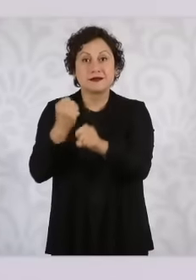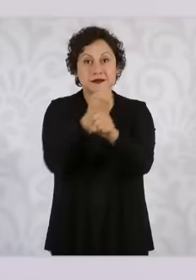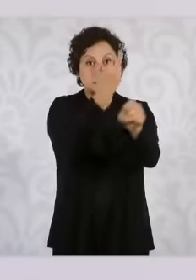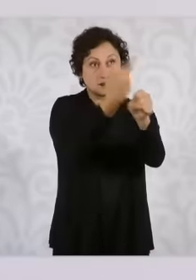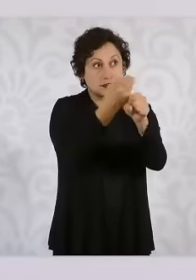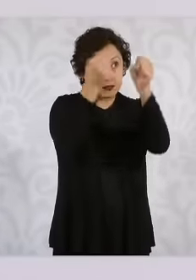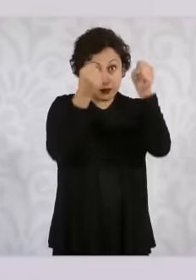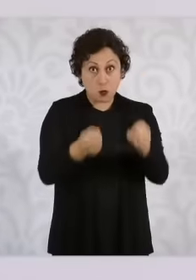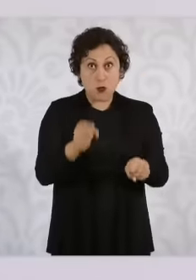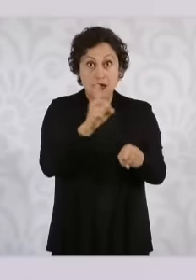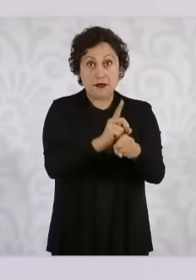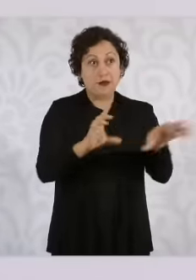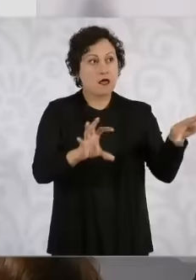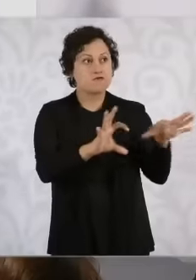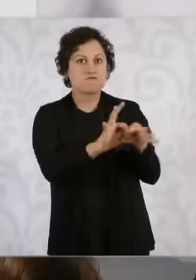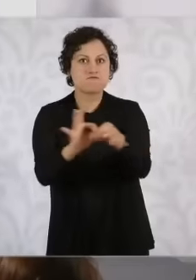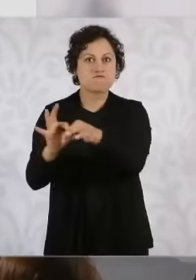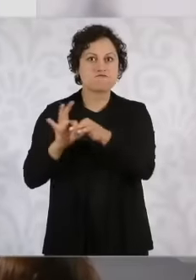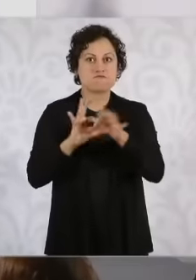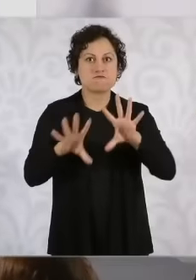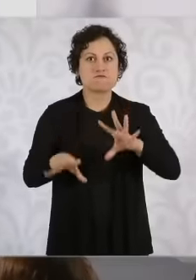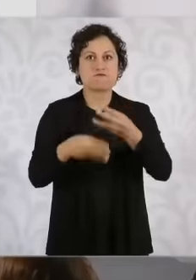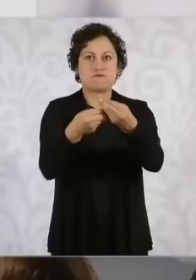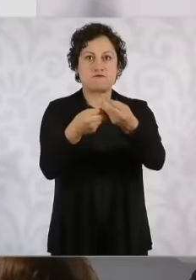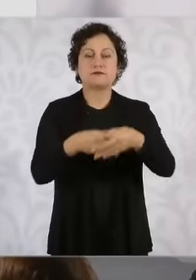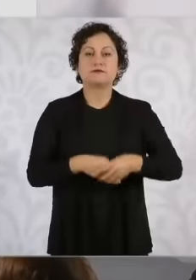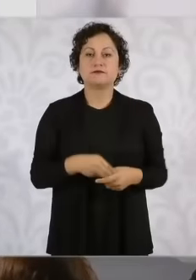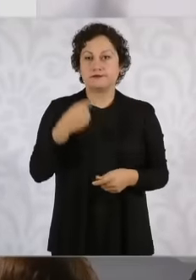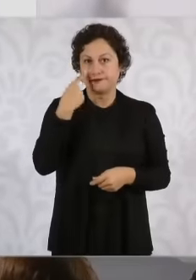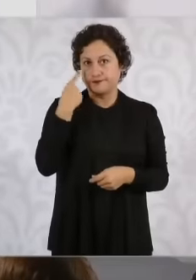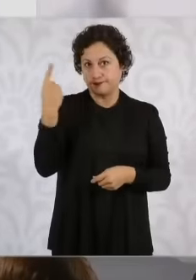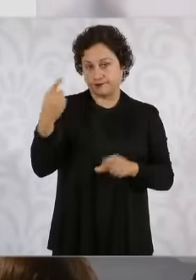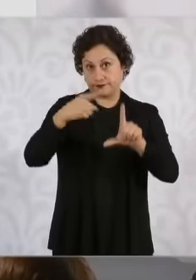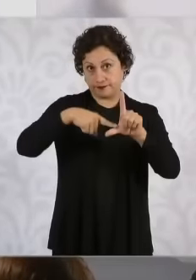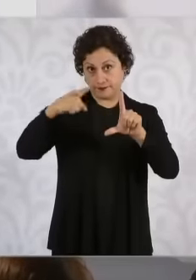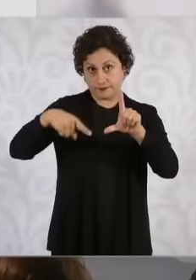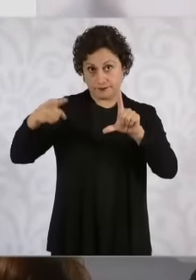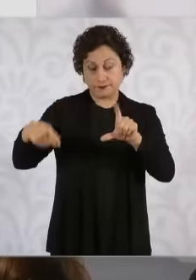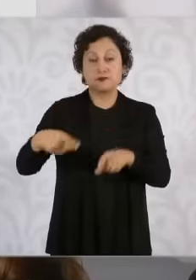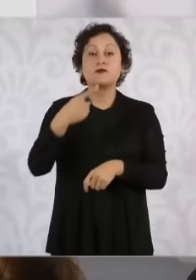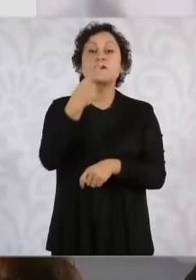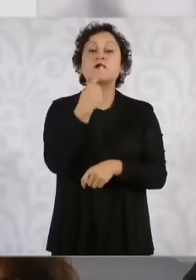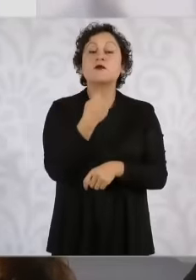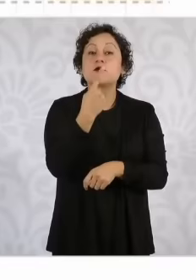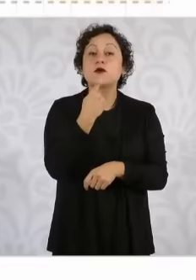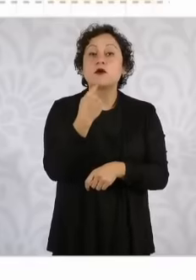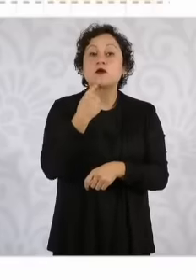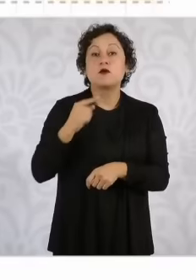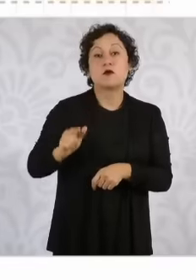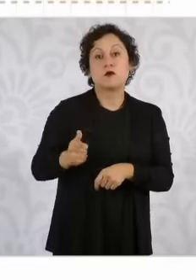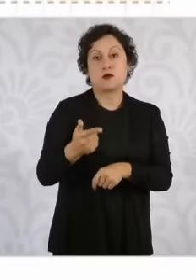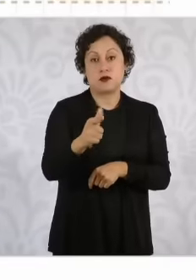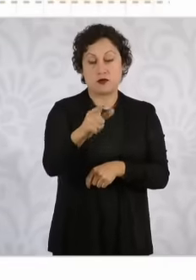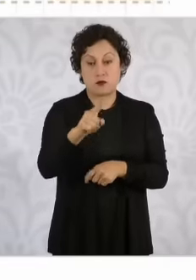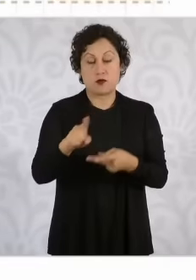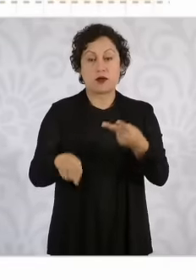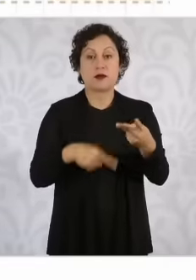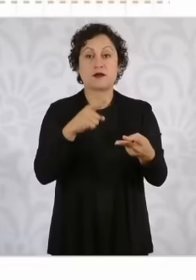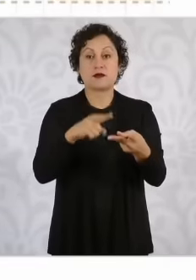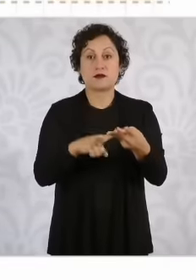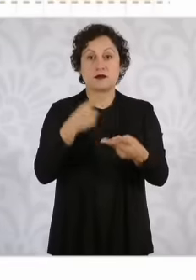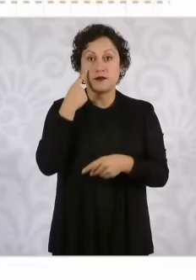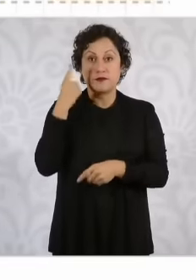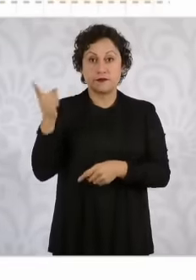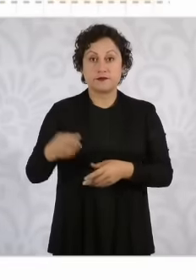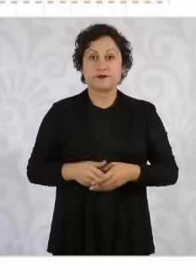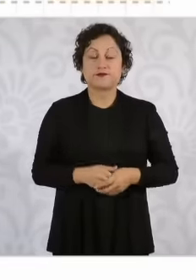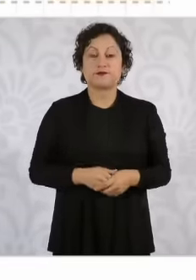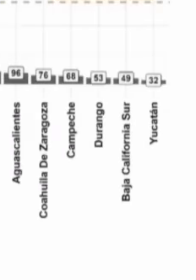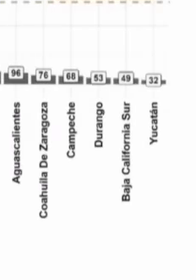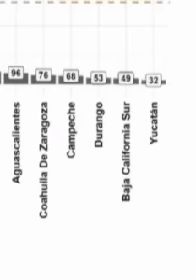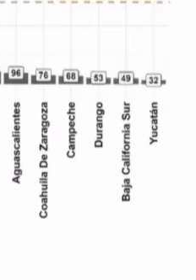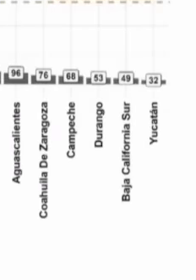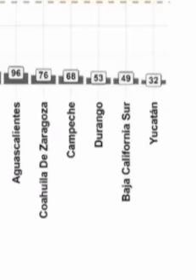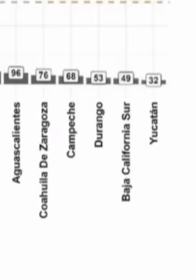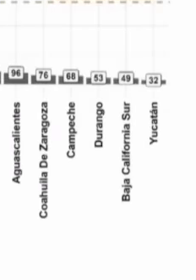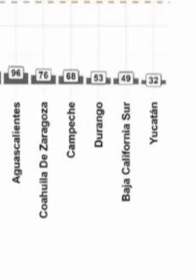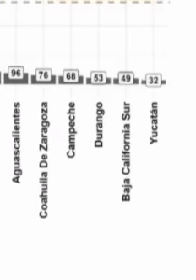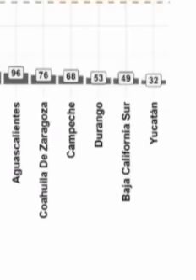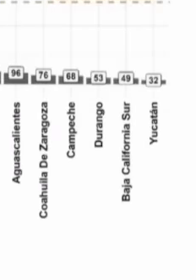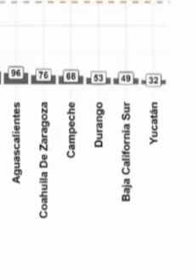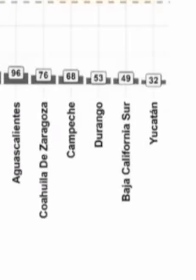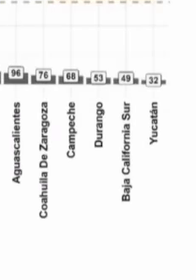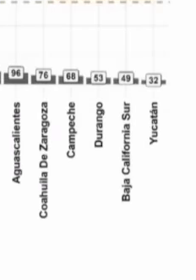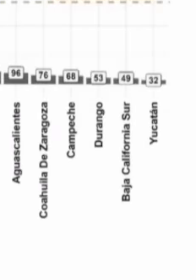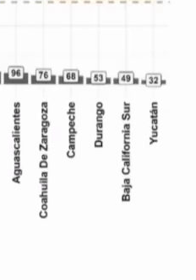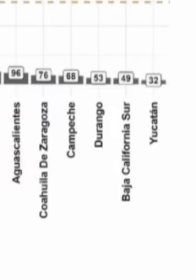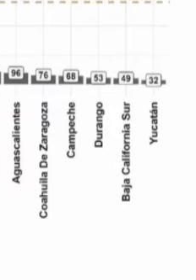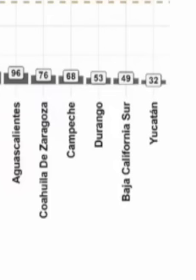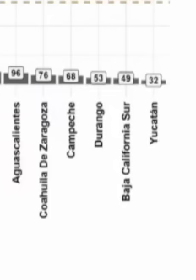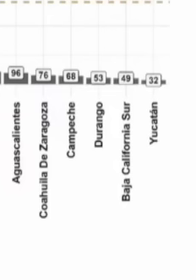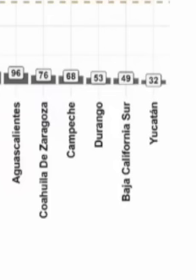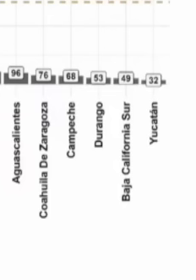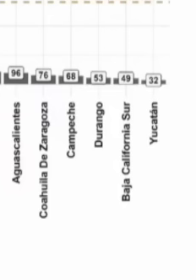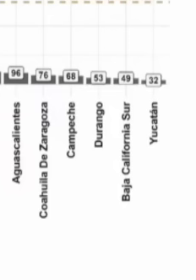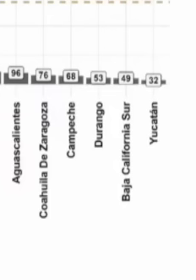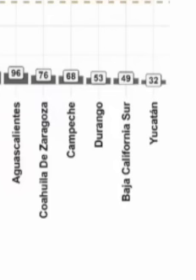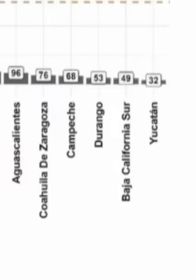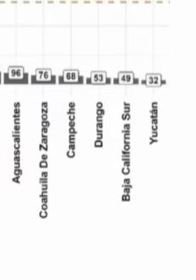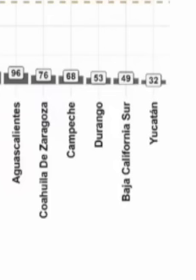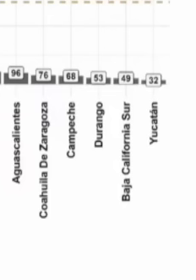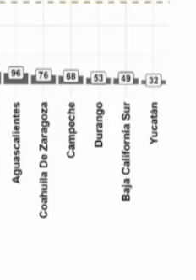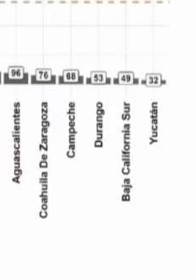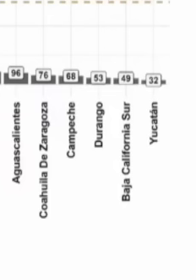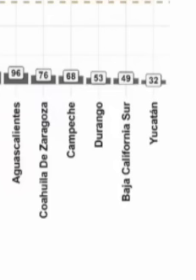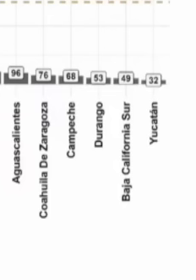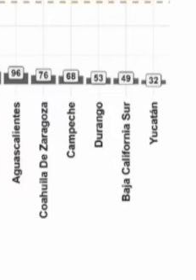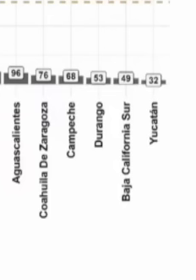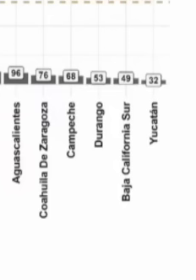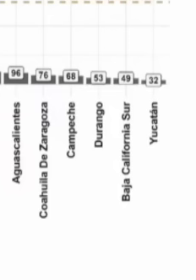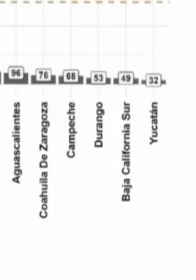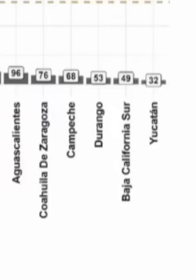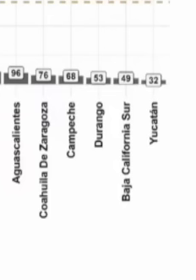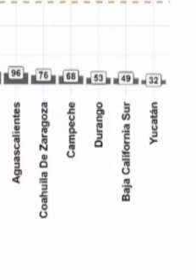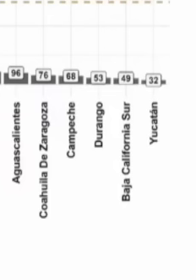This is the Graphic fense el rojo Guanajuato Baja California State of Mexico chihuagua and Jalisco